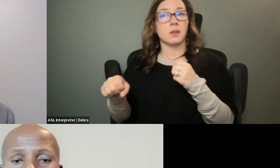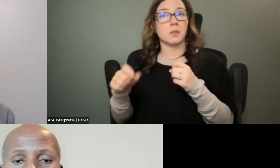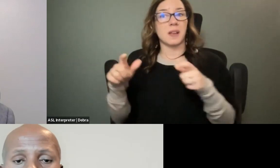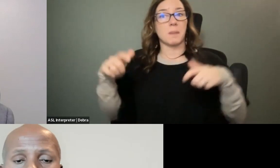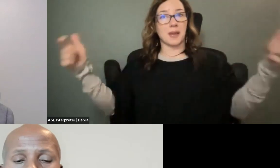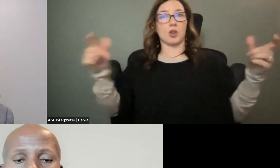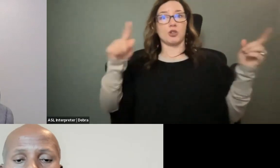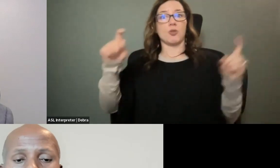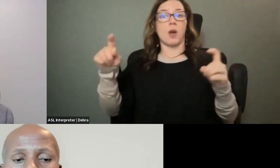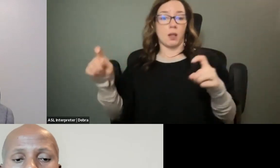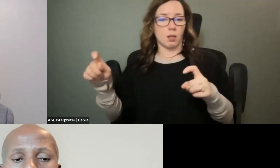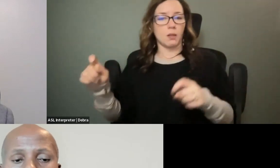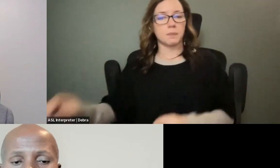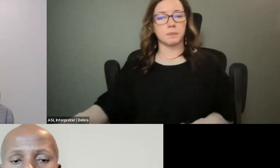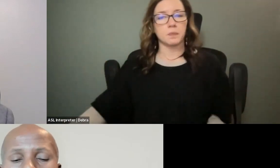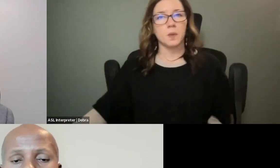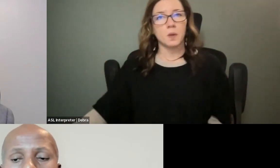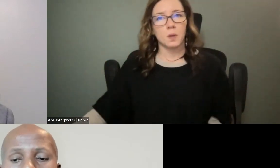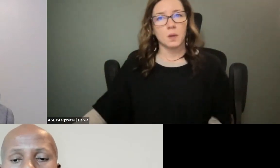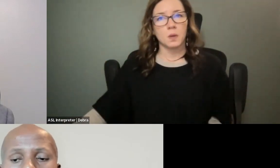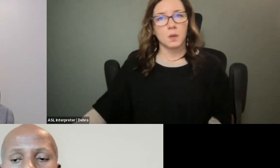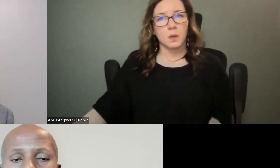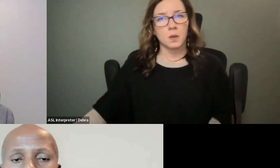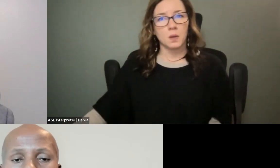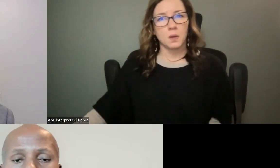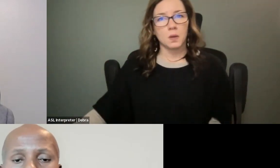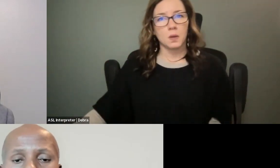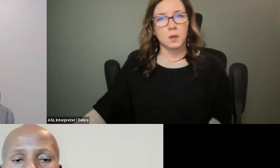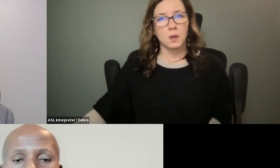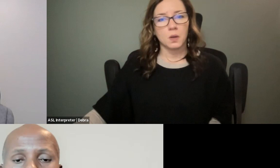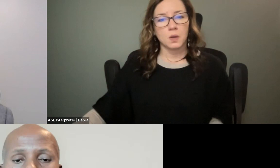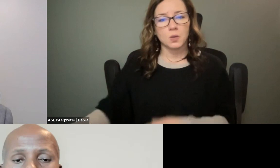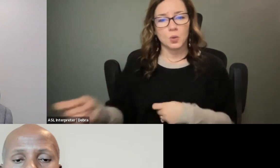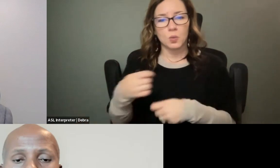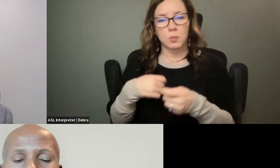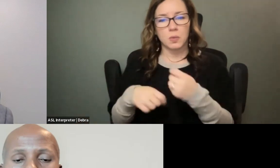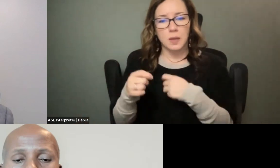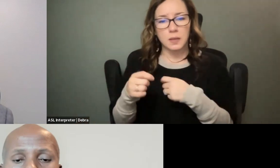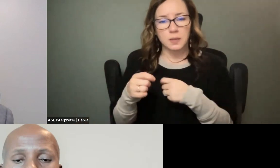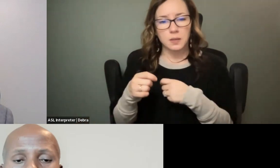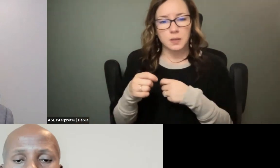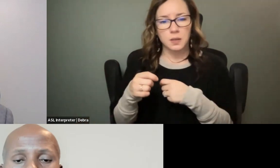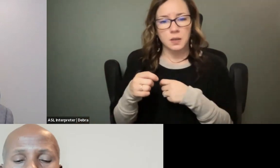trial on that to see if it works for replacing methyl bromide with premature